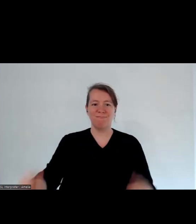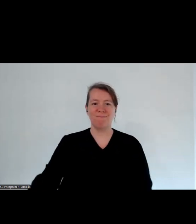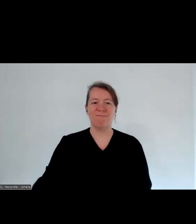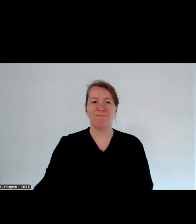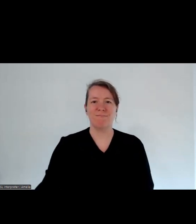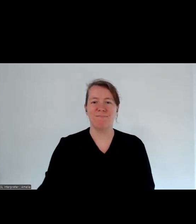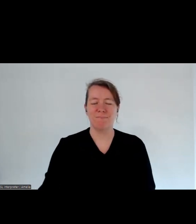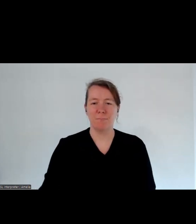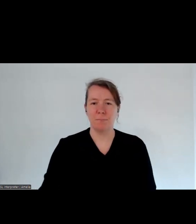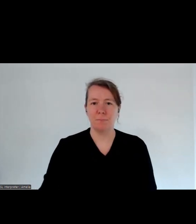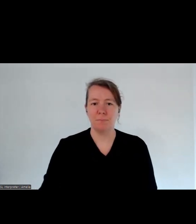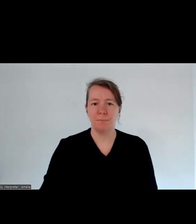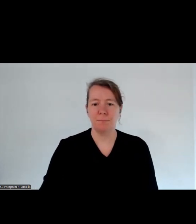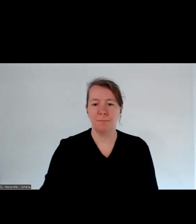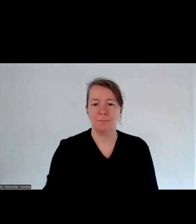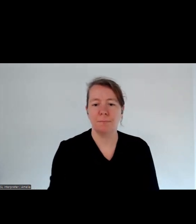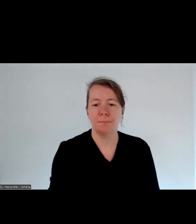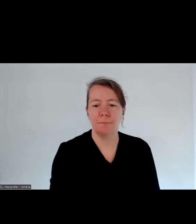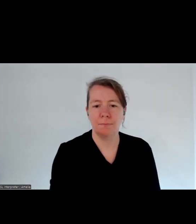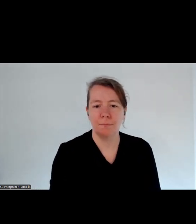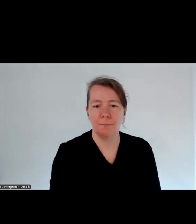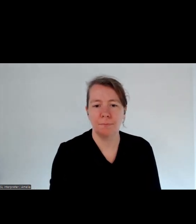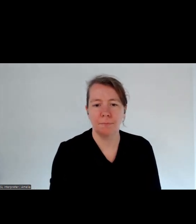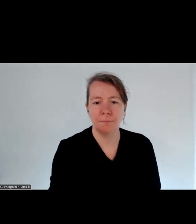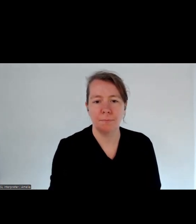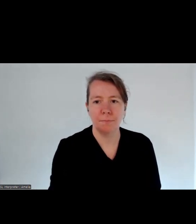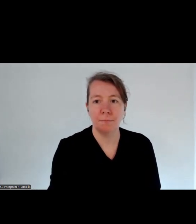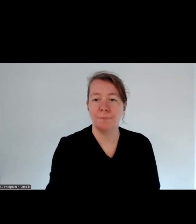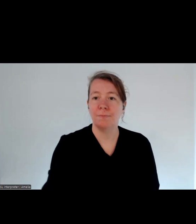(Eva Lu) Hey Elliott, thank you so much for your amazing presentation